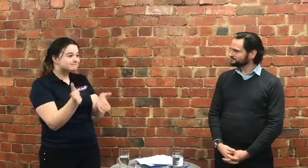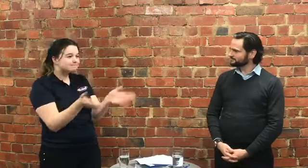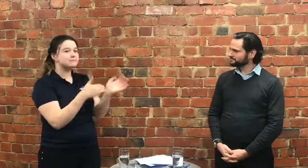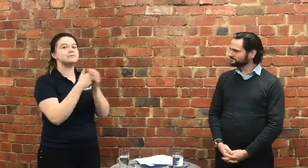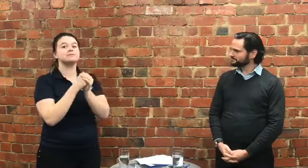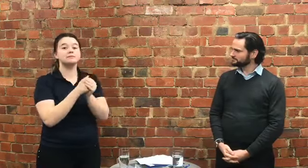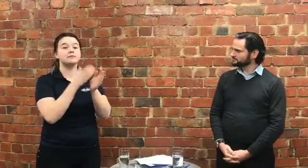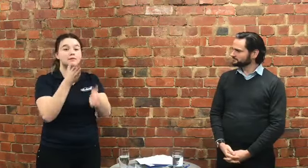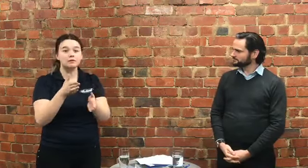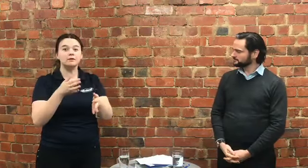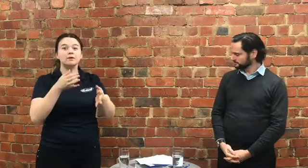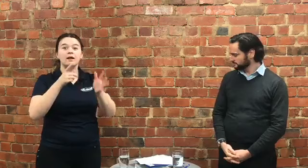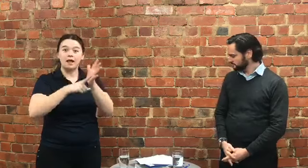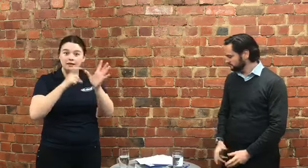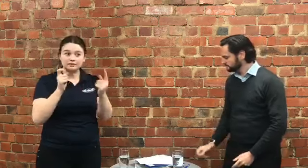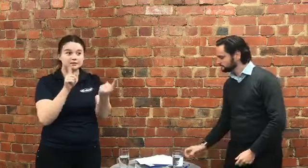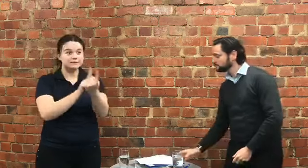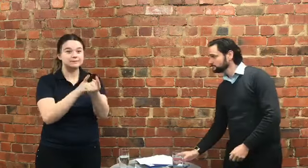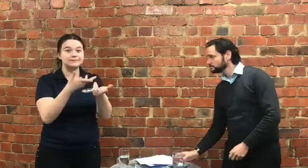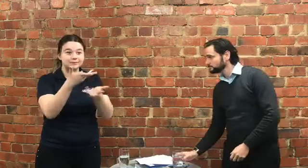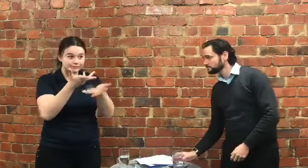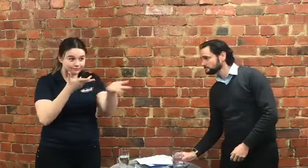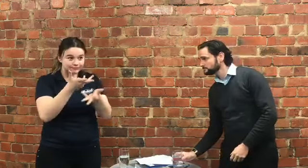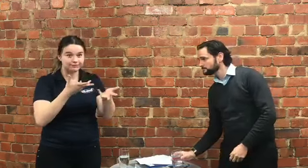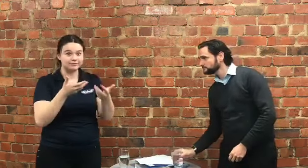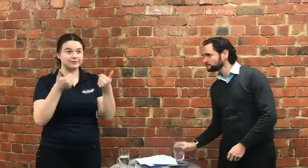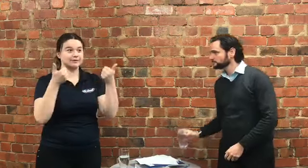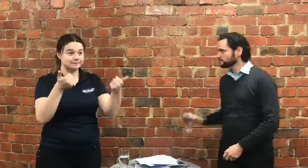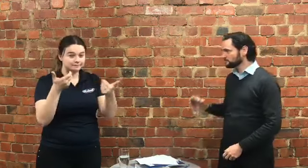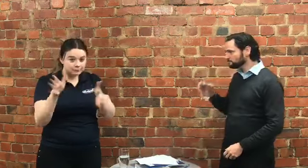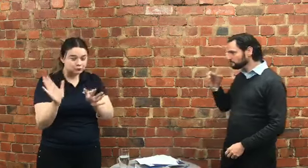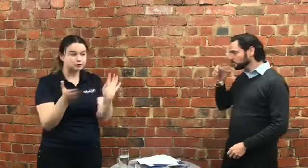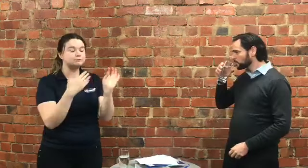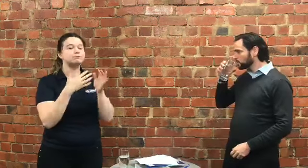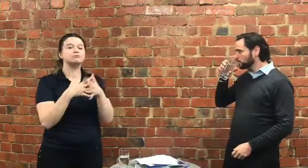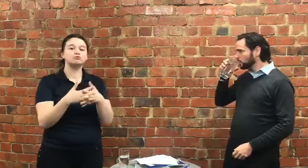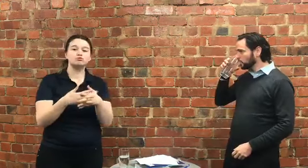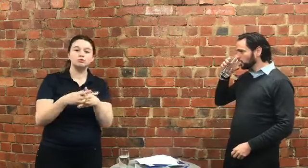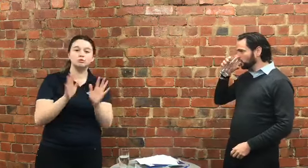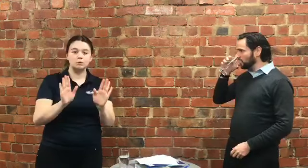Okay, so you've done your pre-planning. You then have your appointment with your LAC,